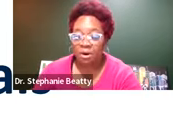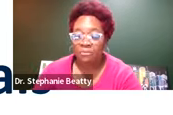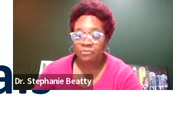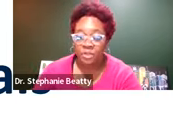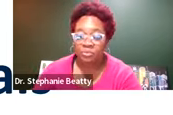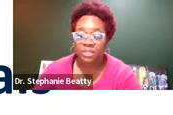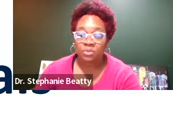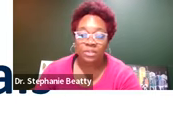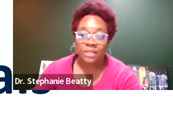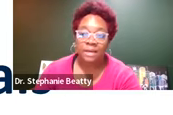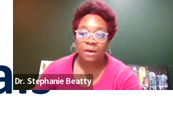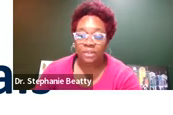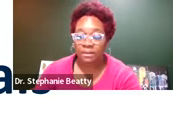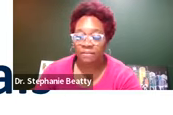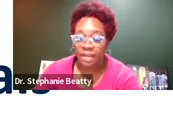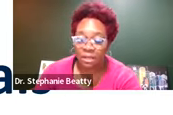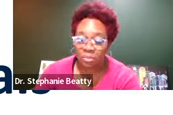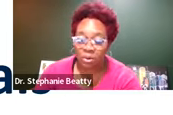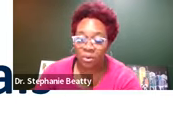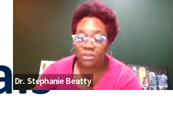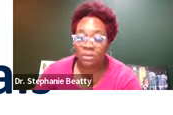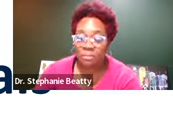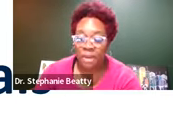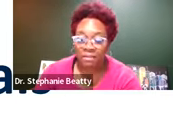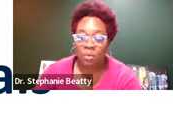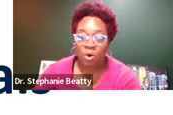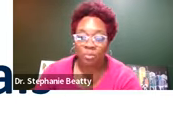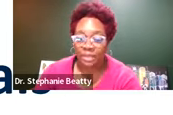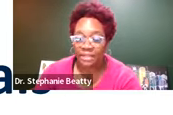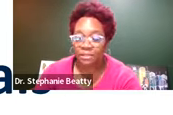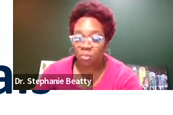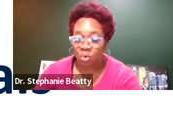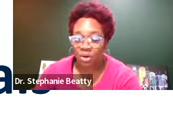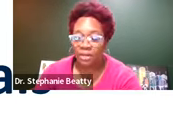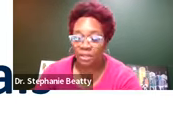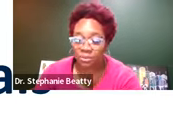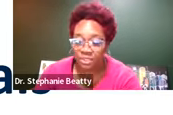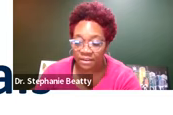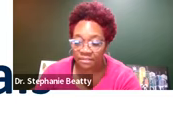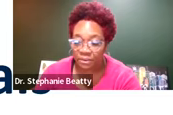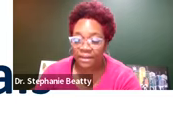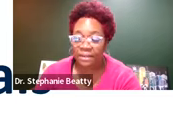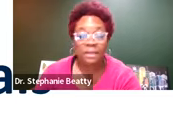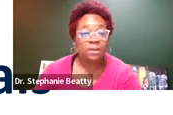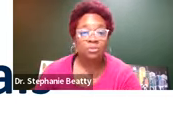There are free resources out there, available, to make the workplace more inclusive.